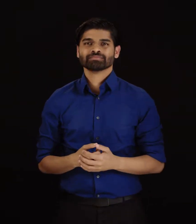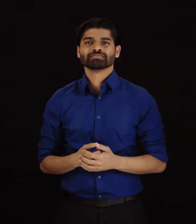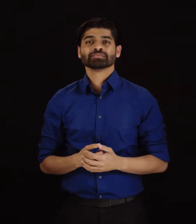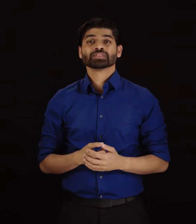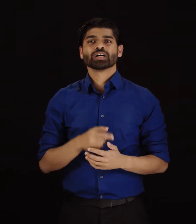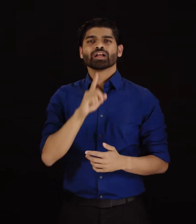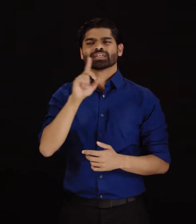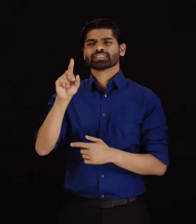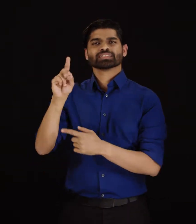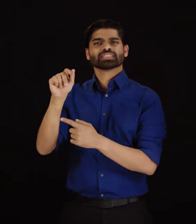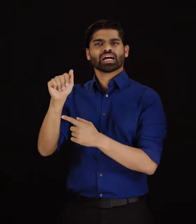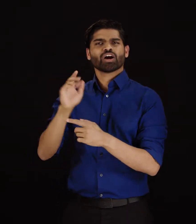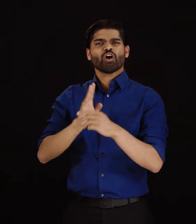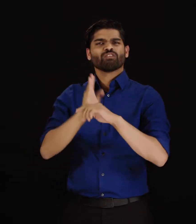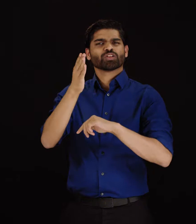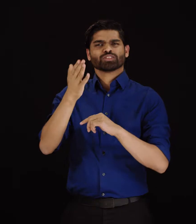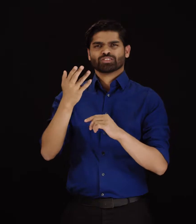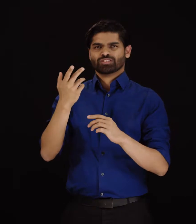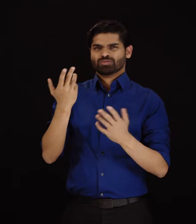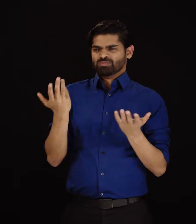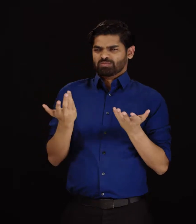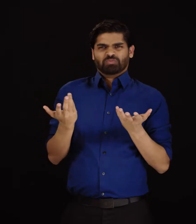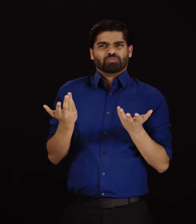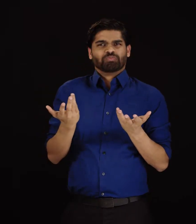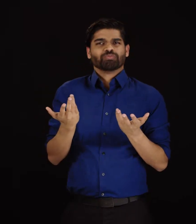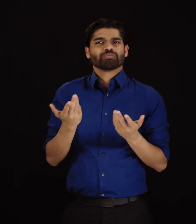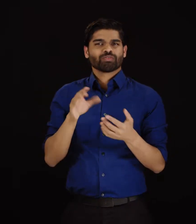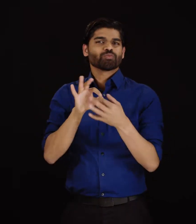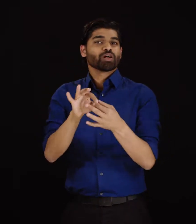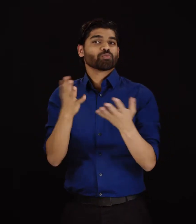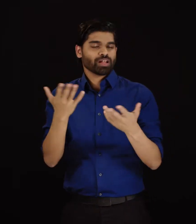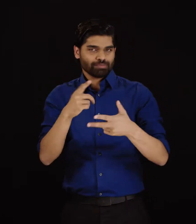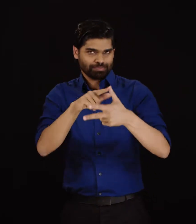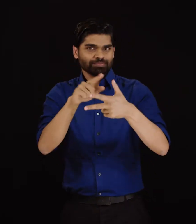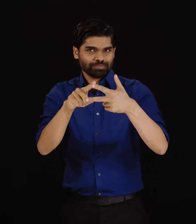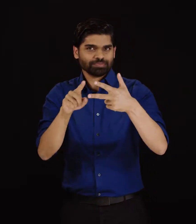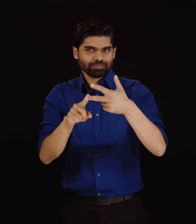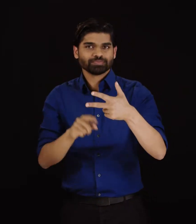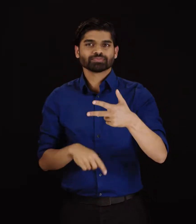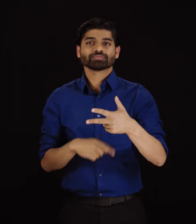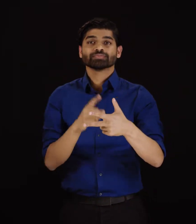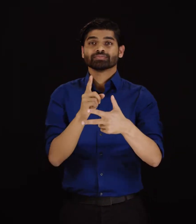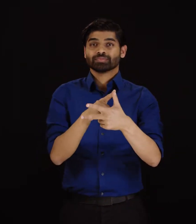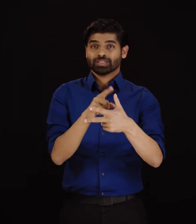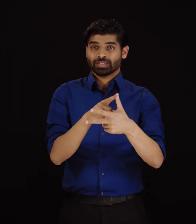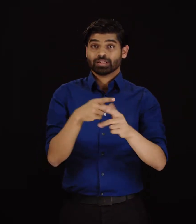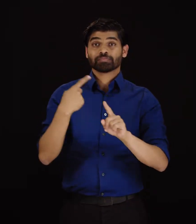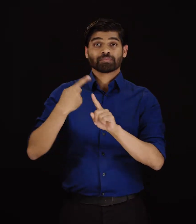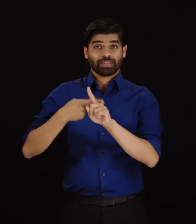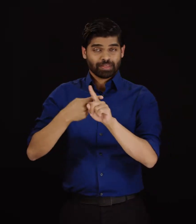they use based on a rate identified by their service provider. The Wireless Code requires that a service provider must